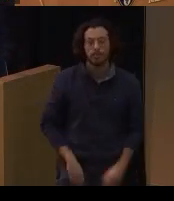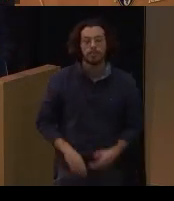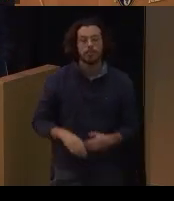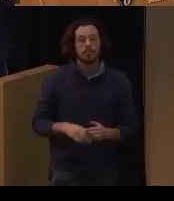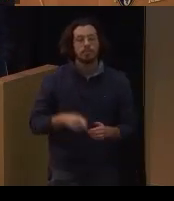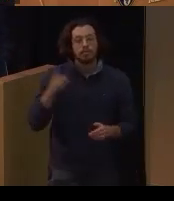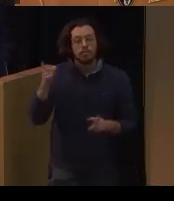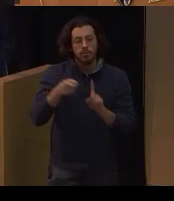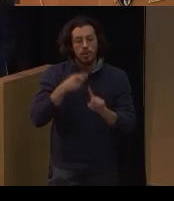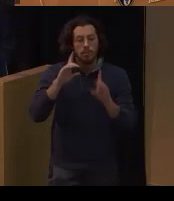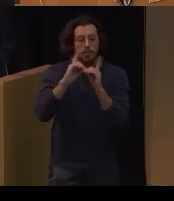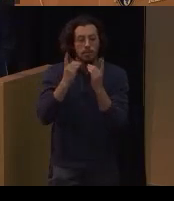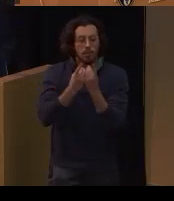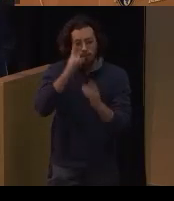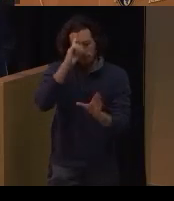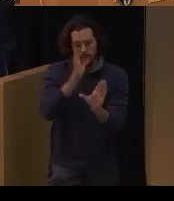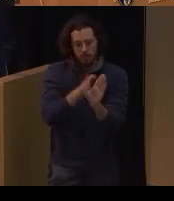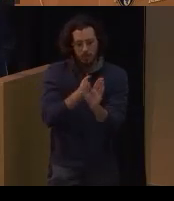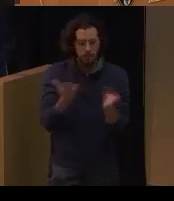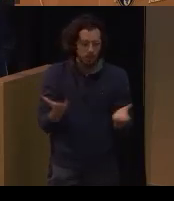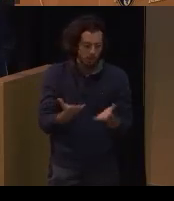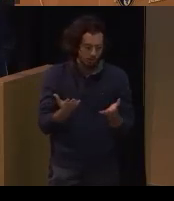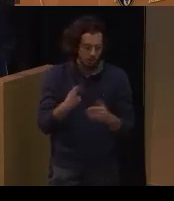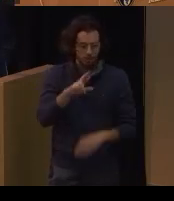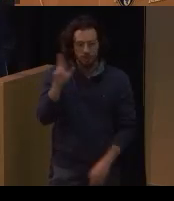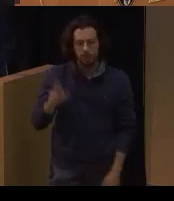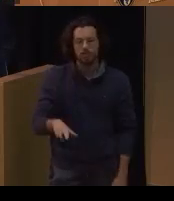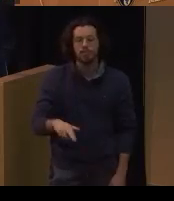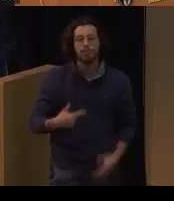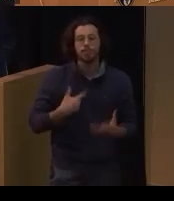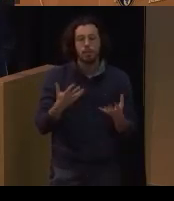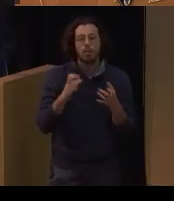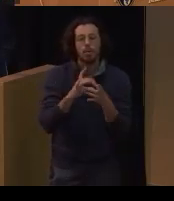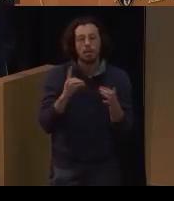him I just wanted to uh make some general comments especially for the people watching